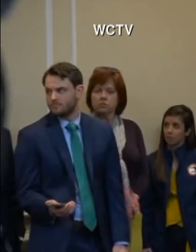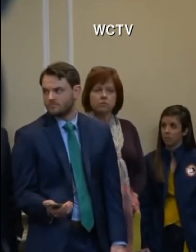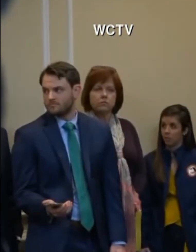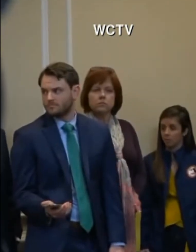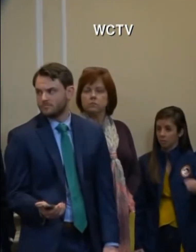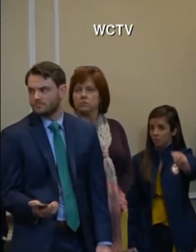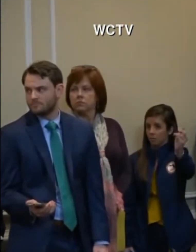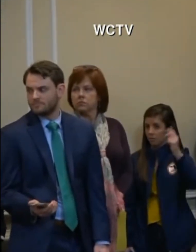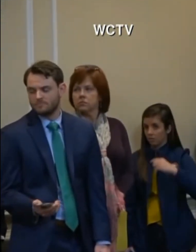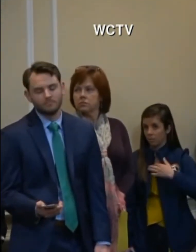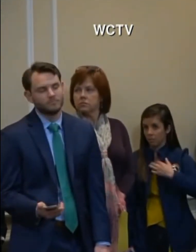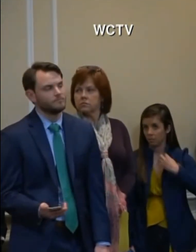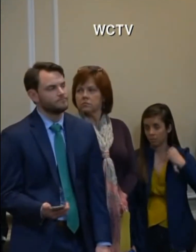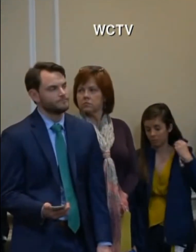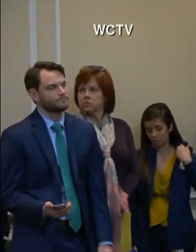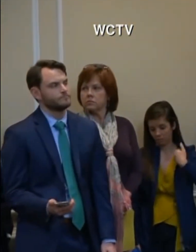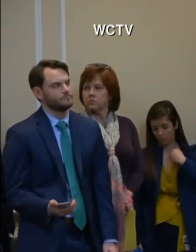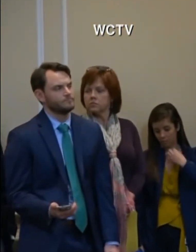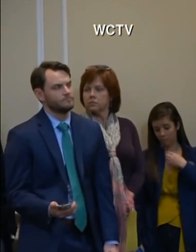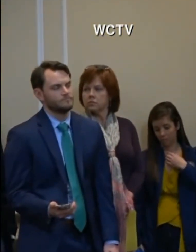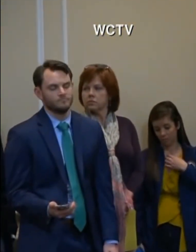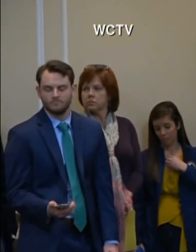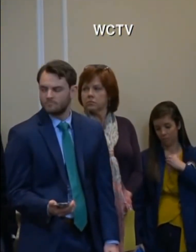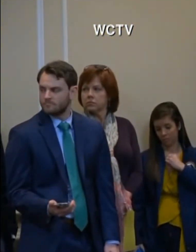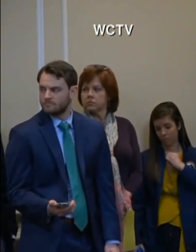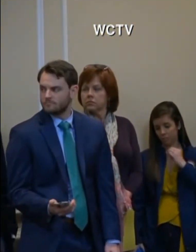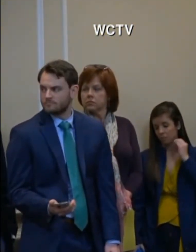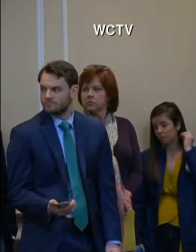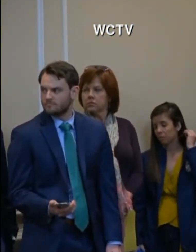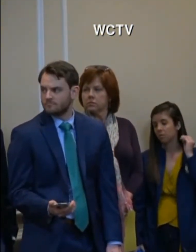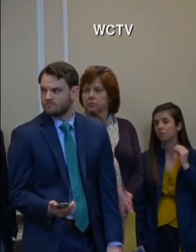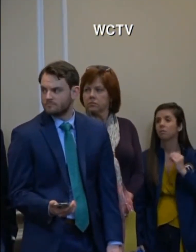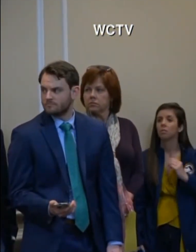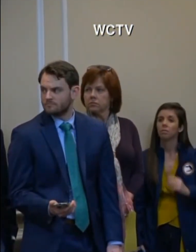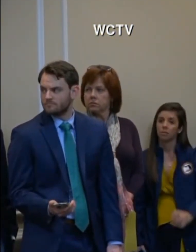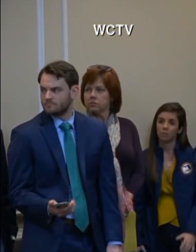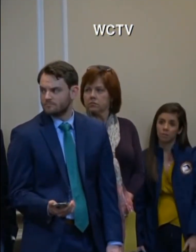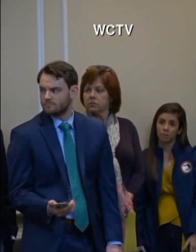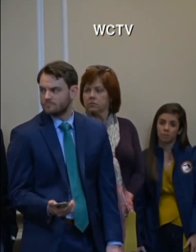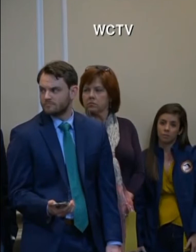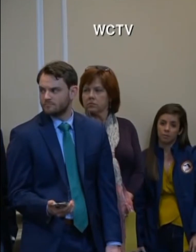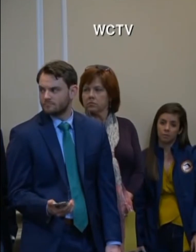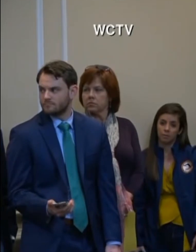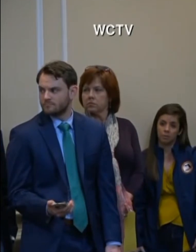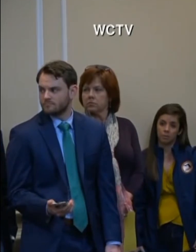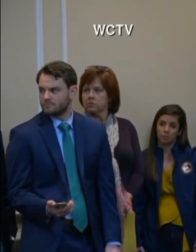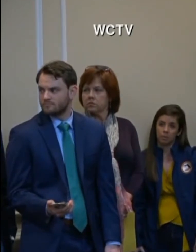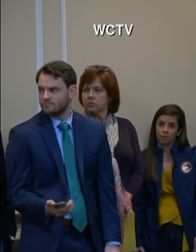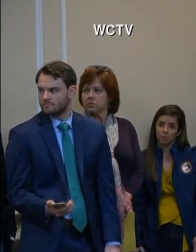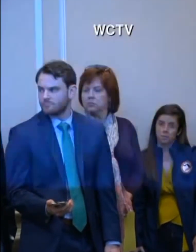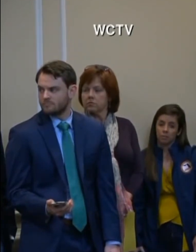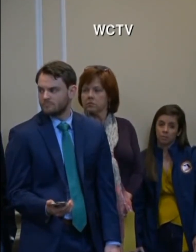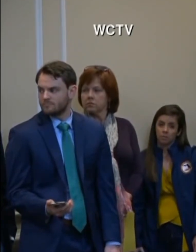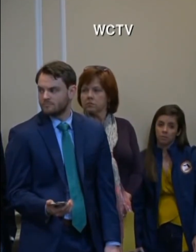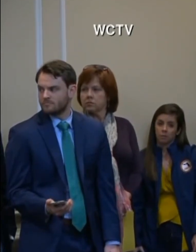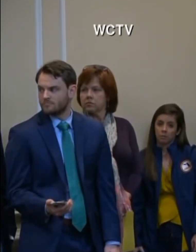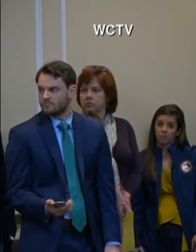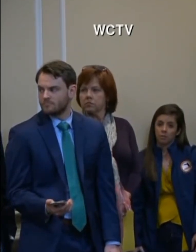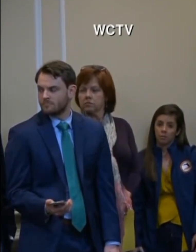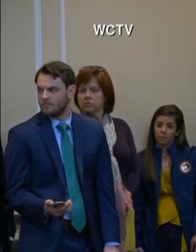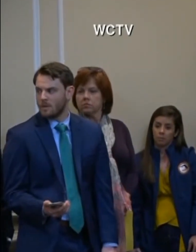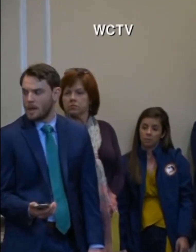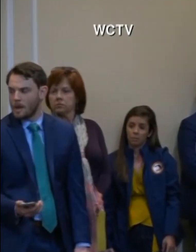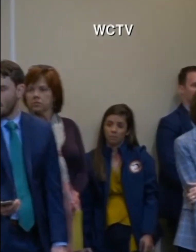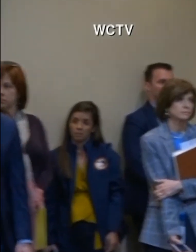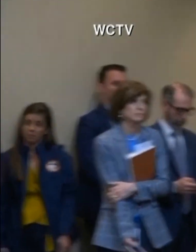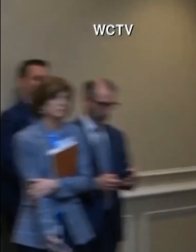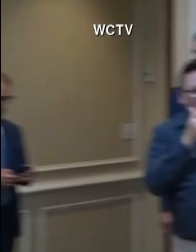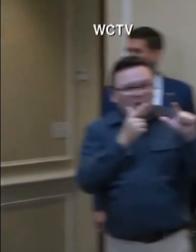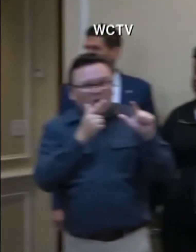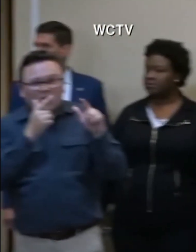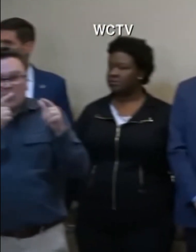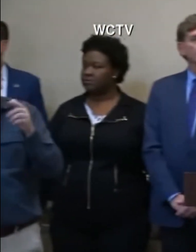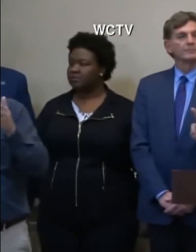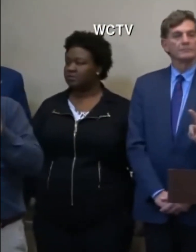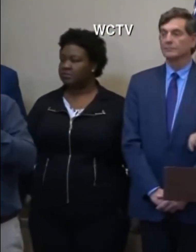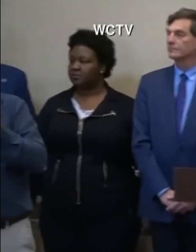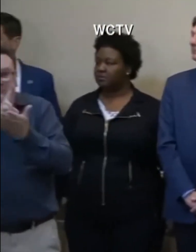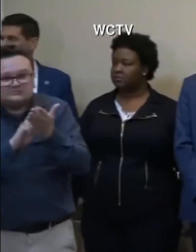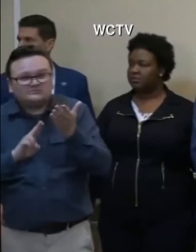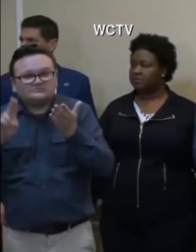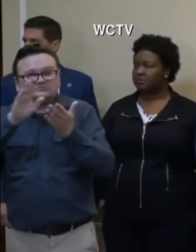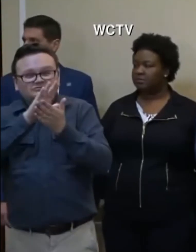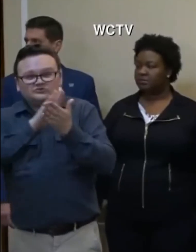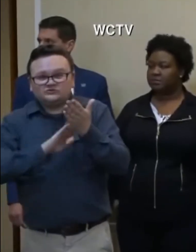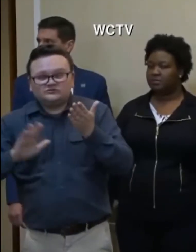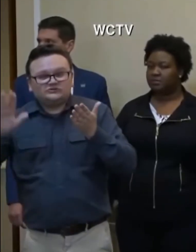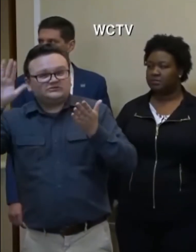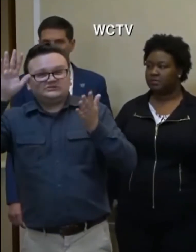the nursing homes that's correct well two weeks so you know the folks who are